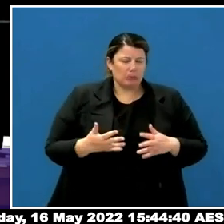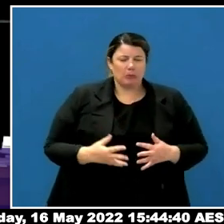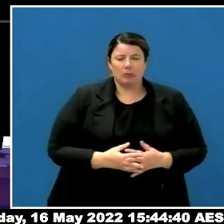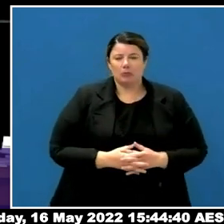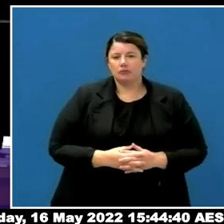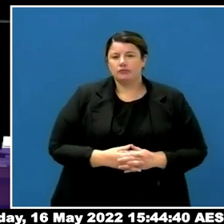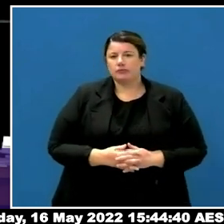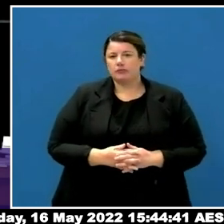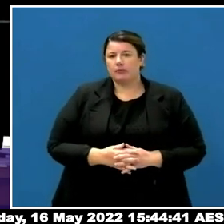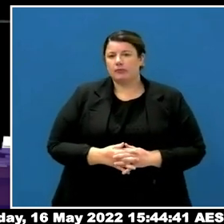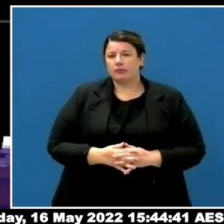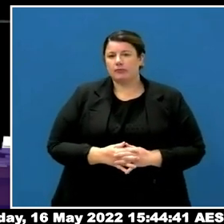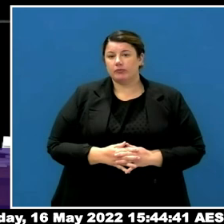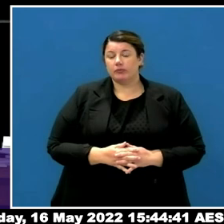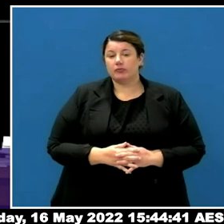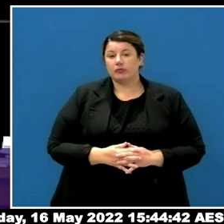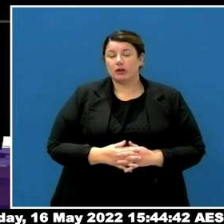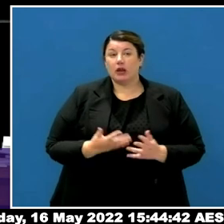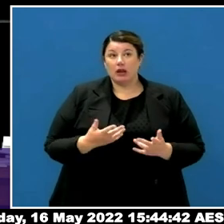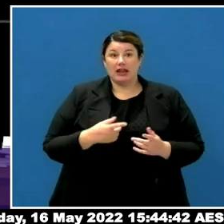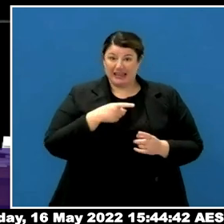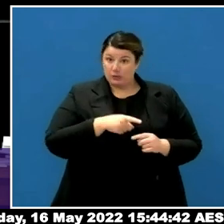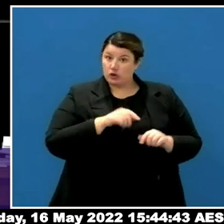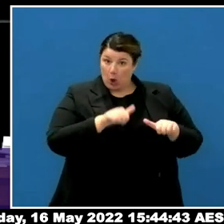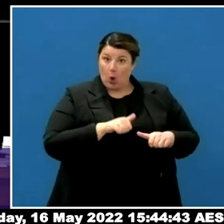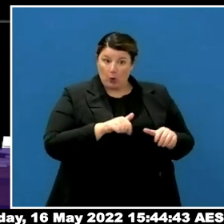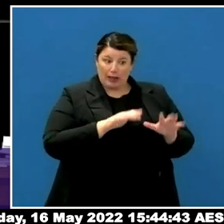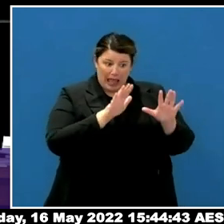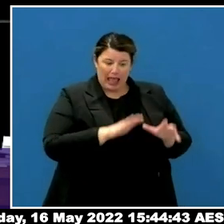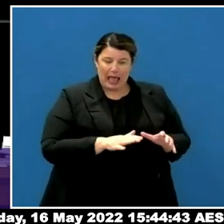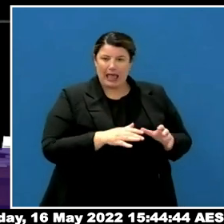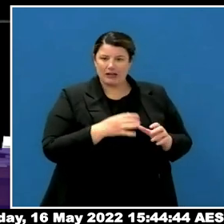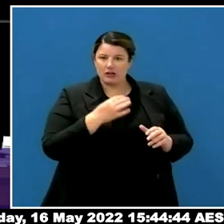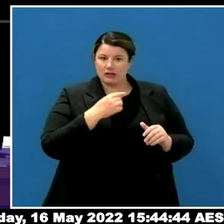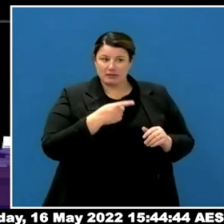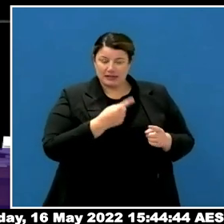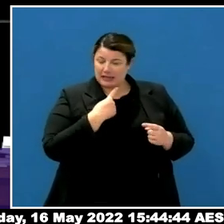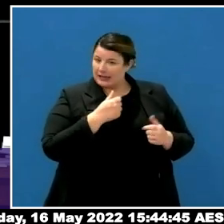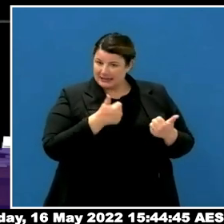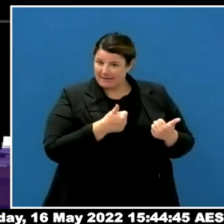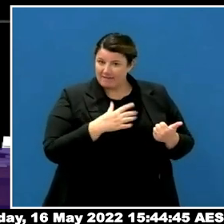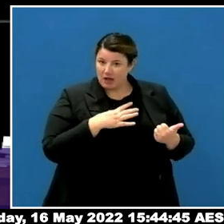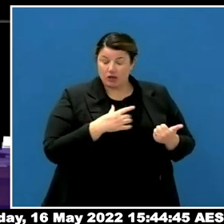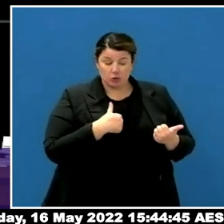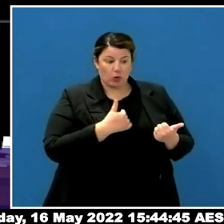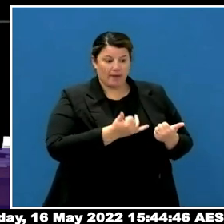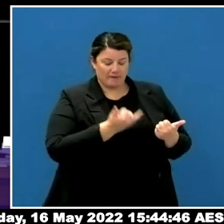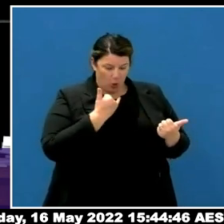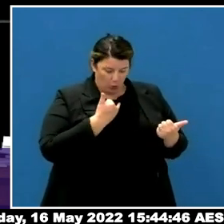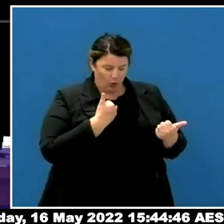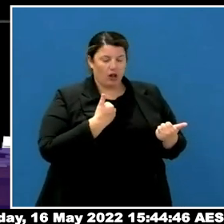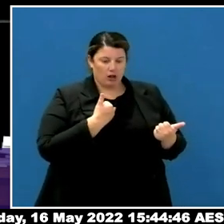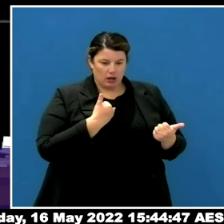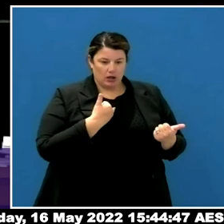found. He was okay, just to reassure me that he was okay. So I got the phone call after he had been lost and refound.